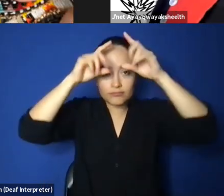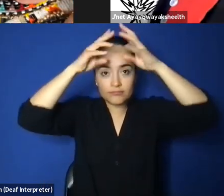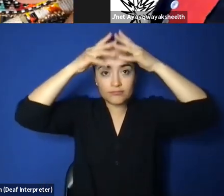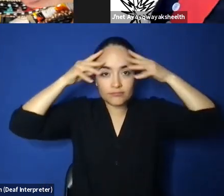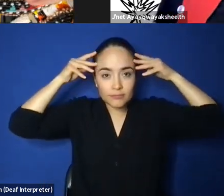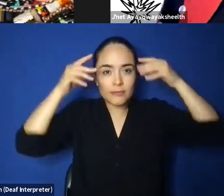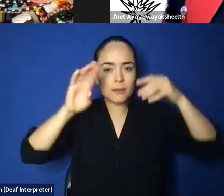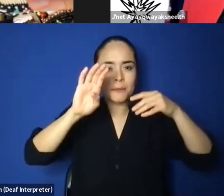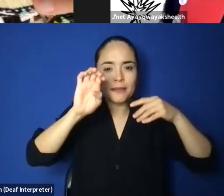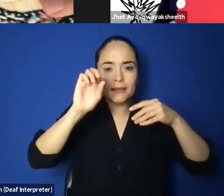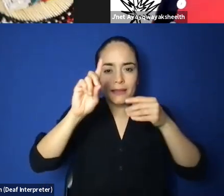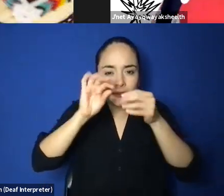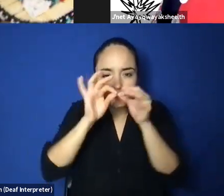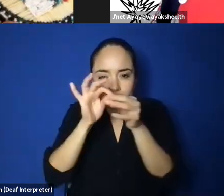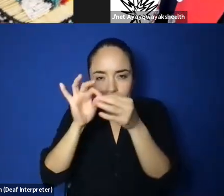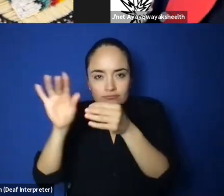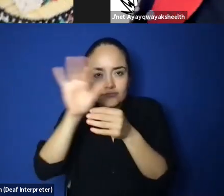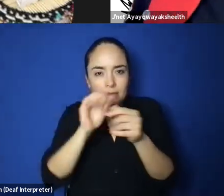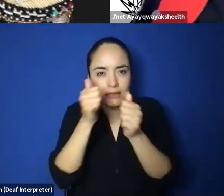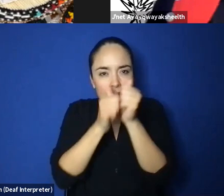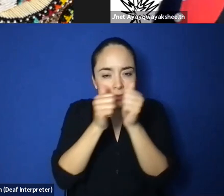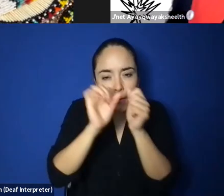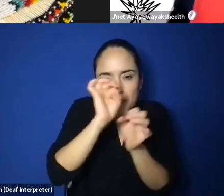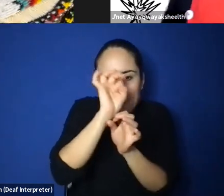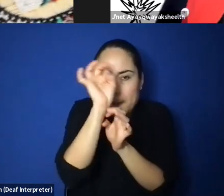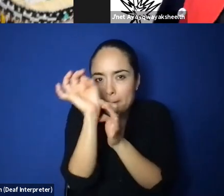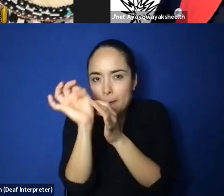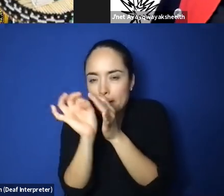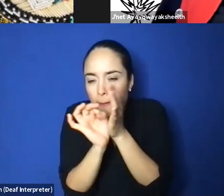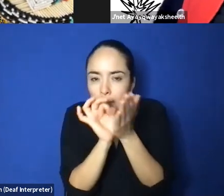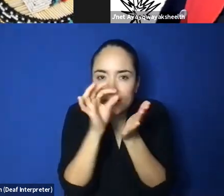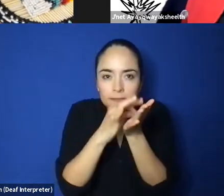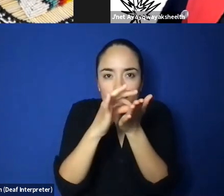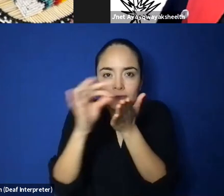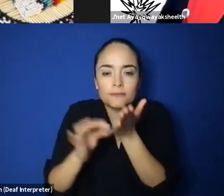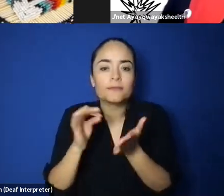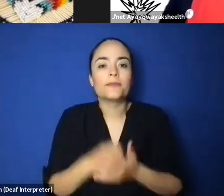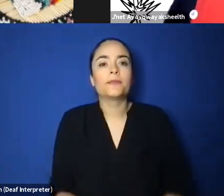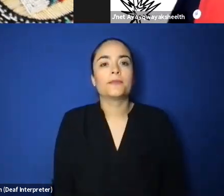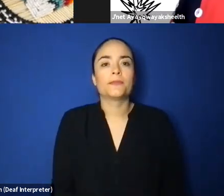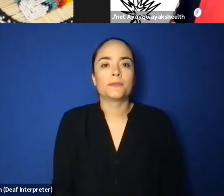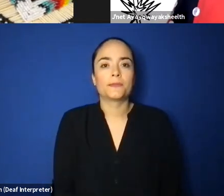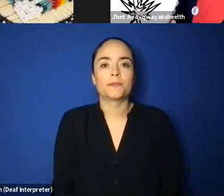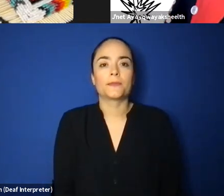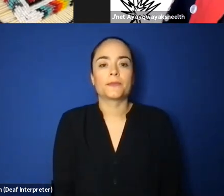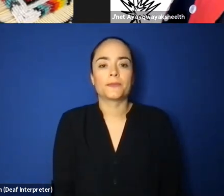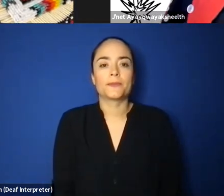individual, yeah they're individual glass beads that I've used, picked up one at a time, put